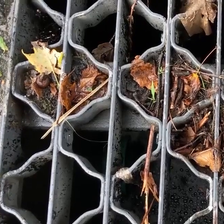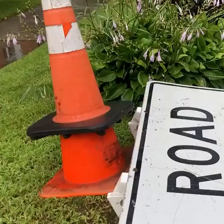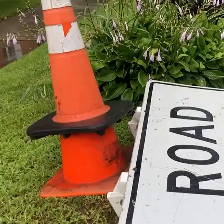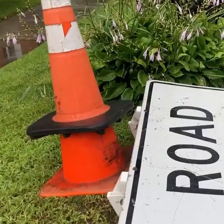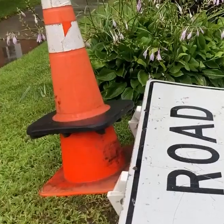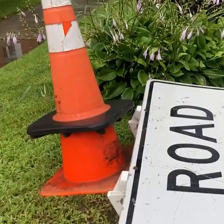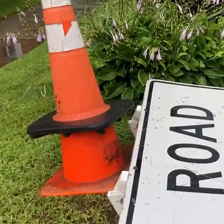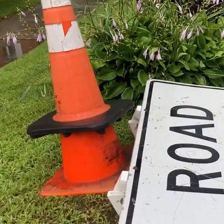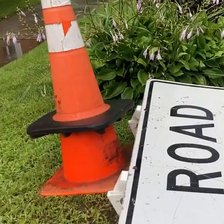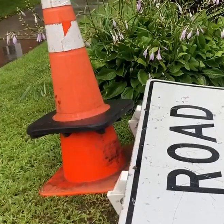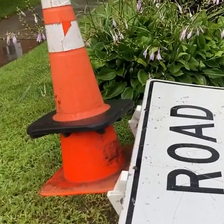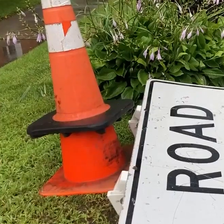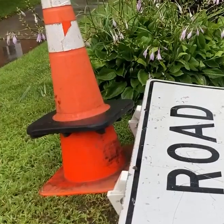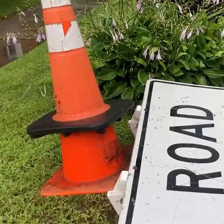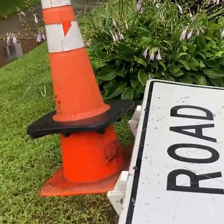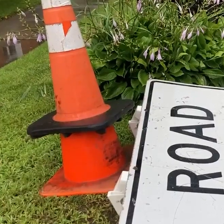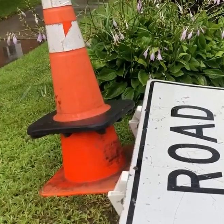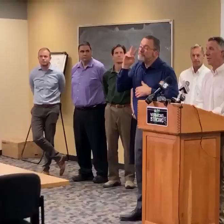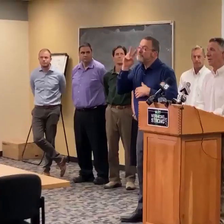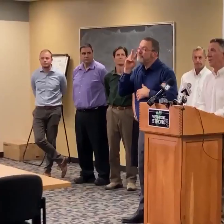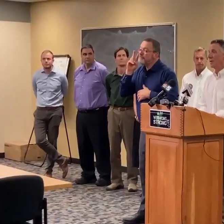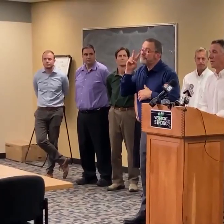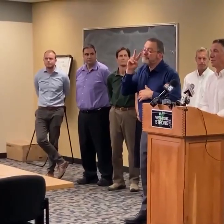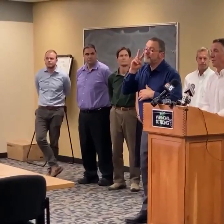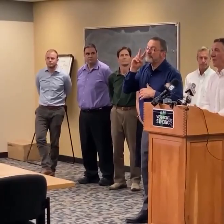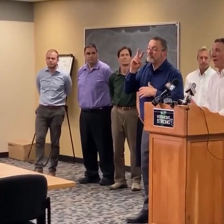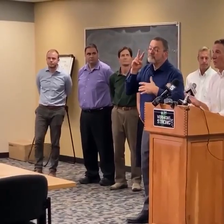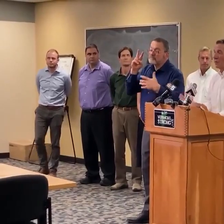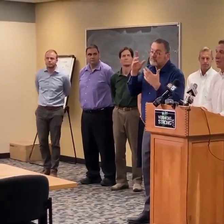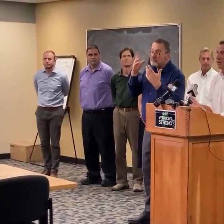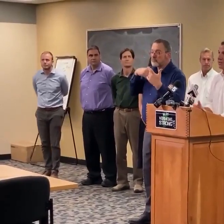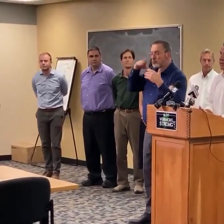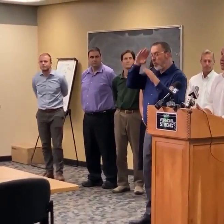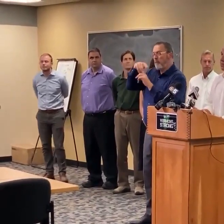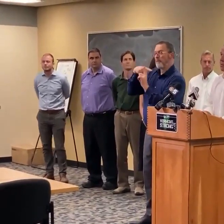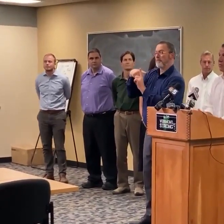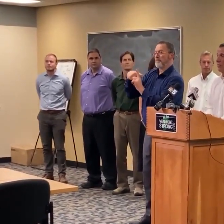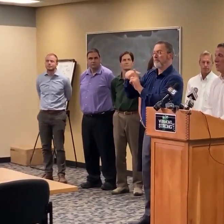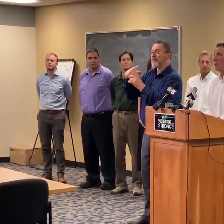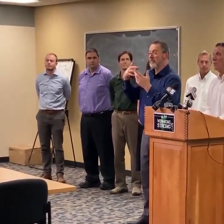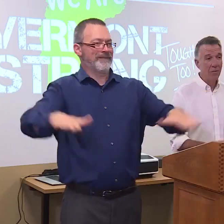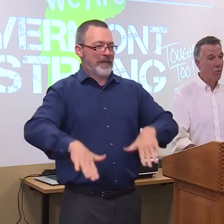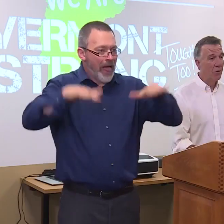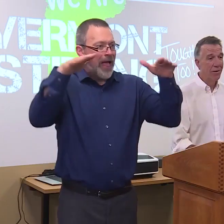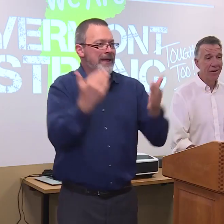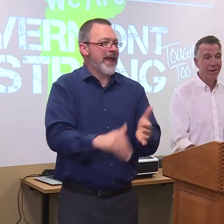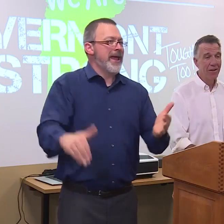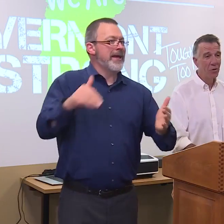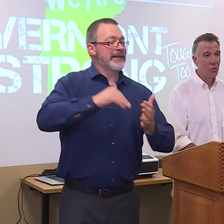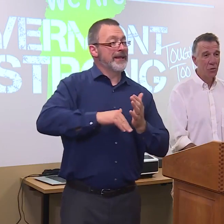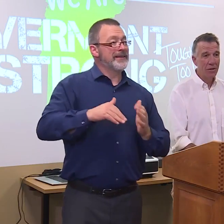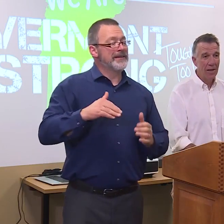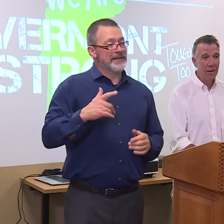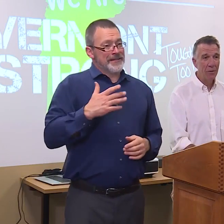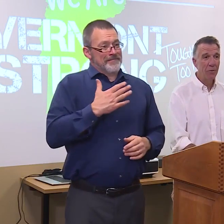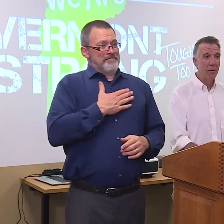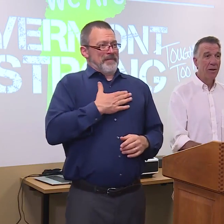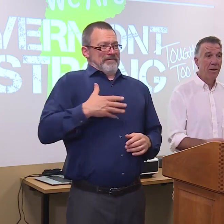Right now - the recent damage in both counties is classified under a NEW storm BUT the timing of the back to back weather events - means